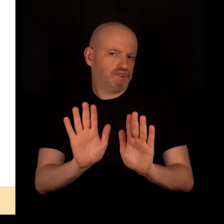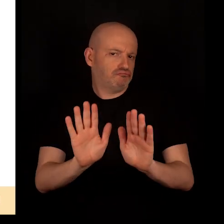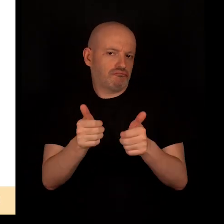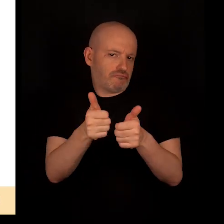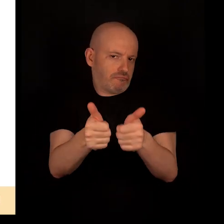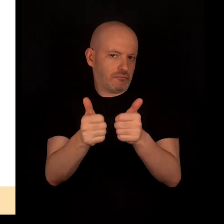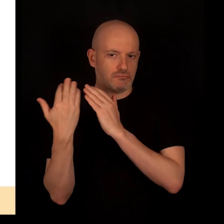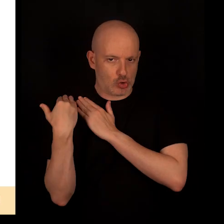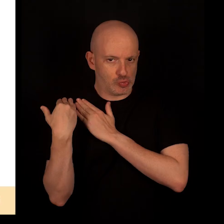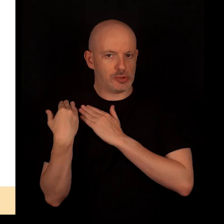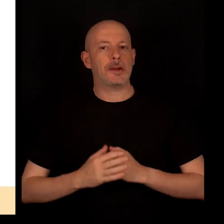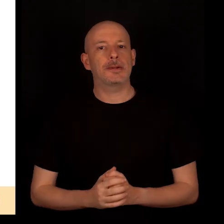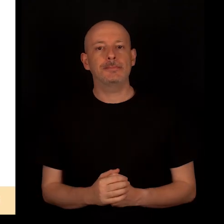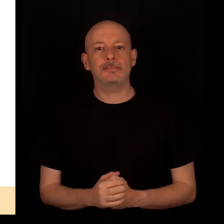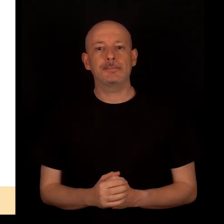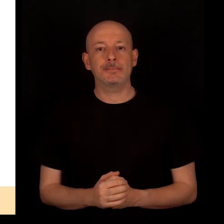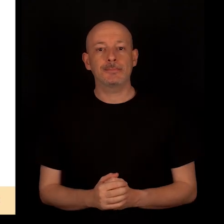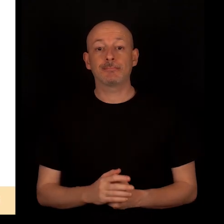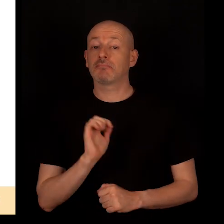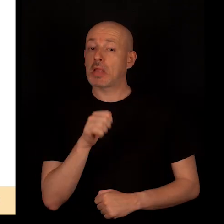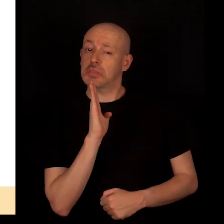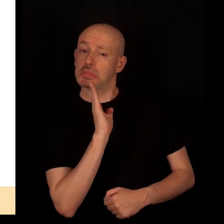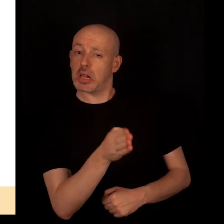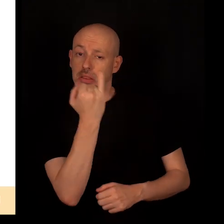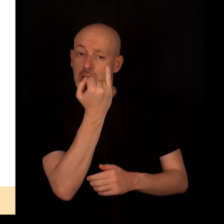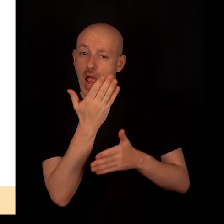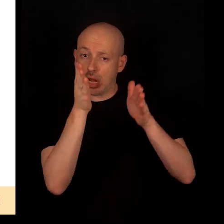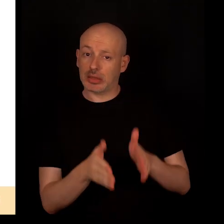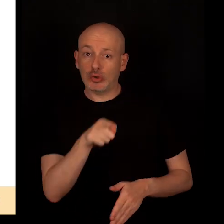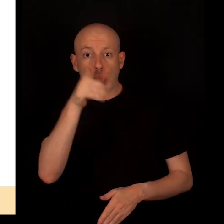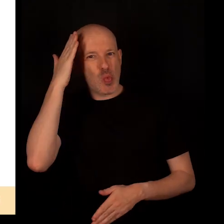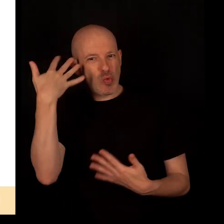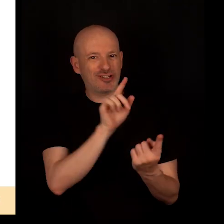This is really up to you. It can be a direct invitation to artists you already know,